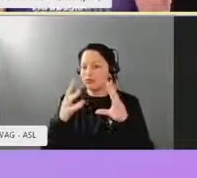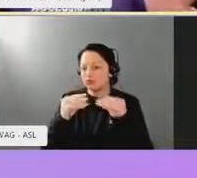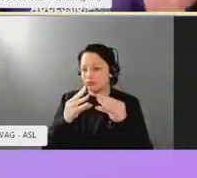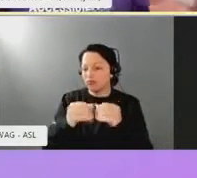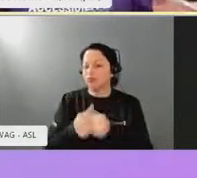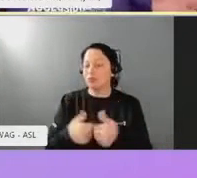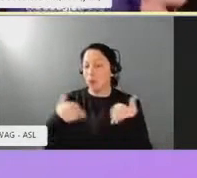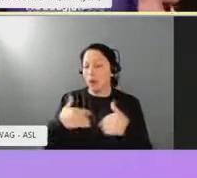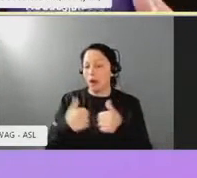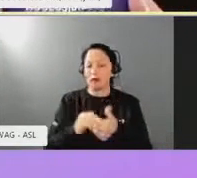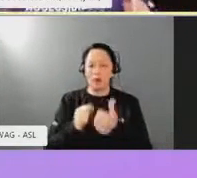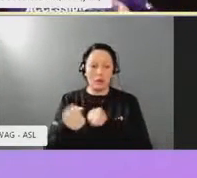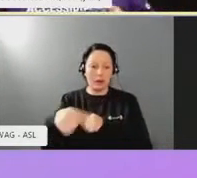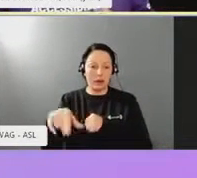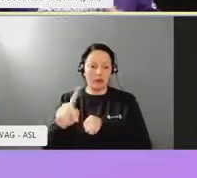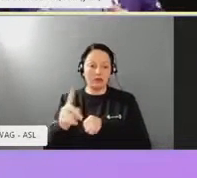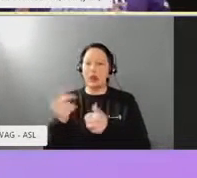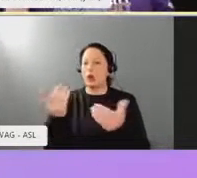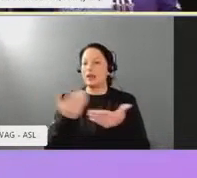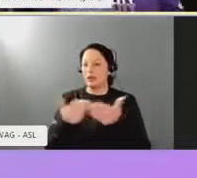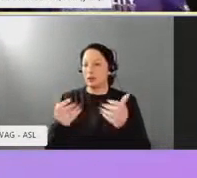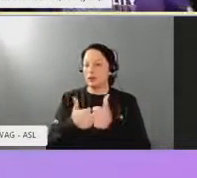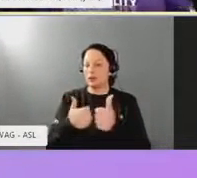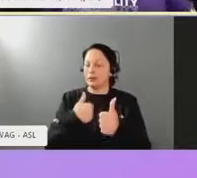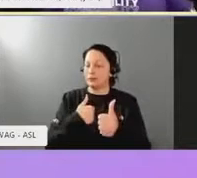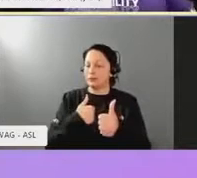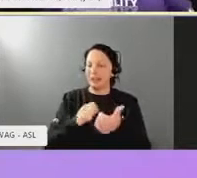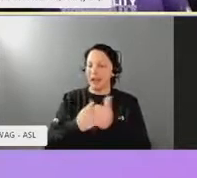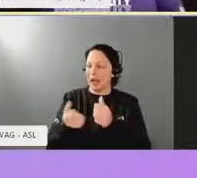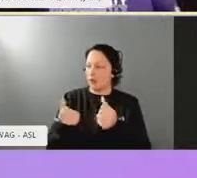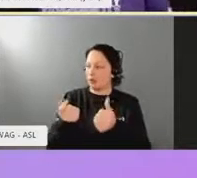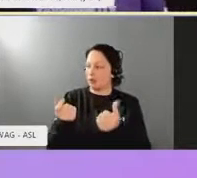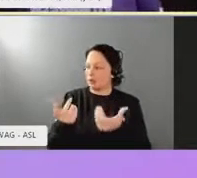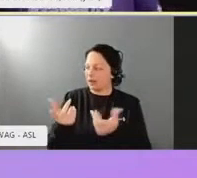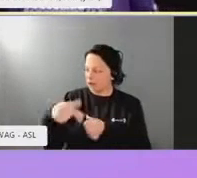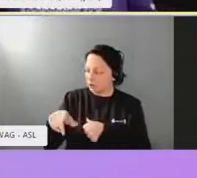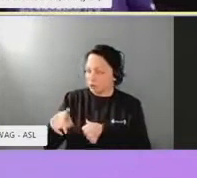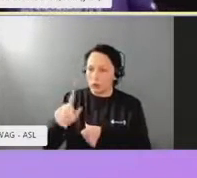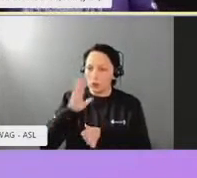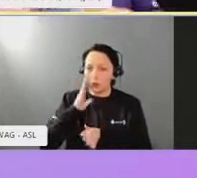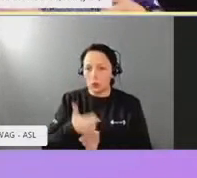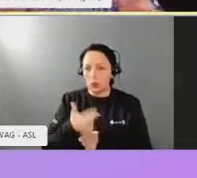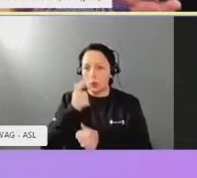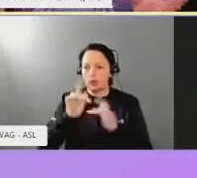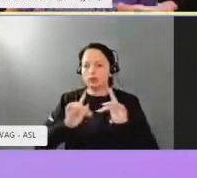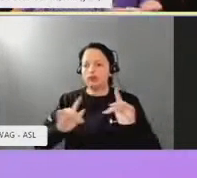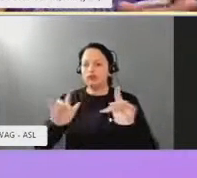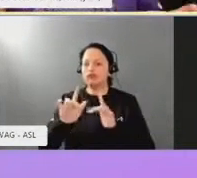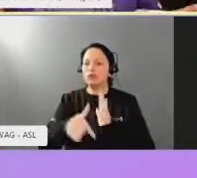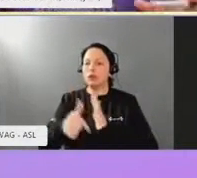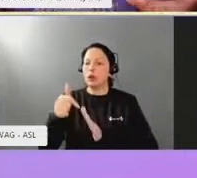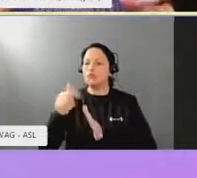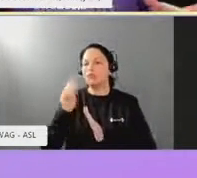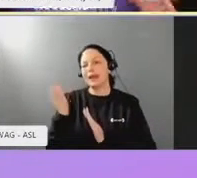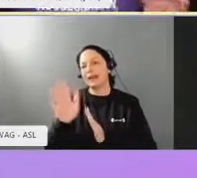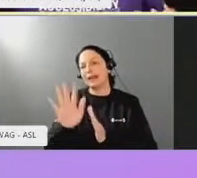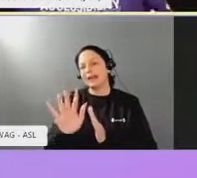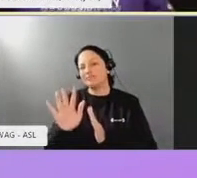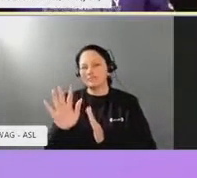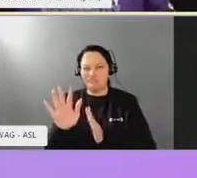speak at if axe-con you know that we're attracting about 28 or to 30,000 people this year in the conference.